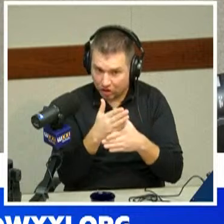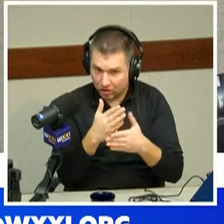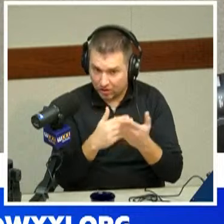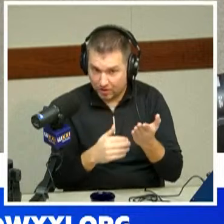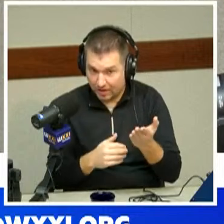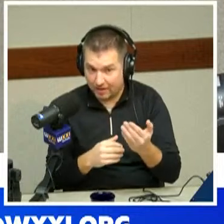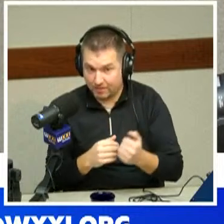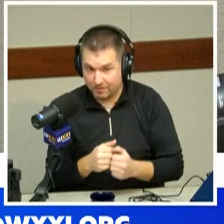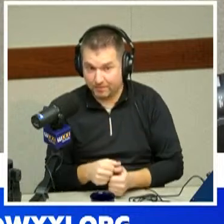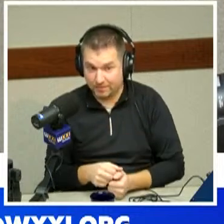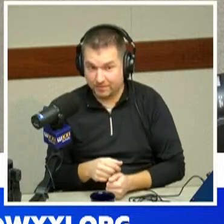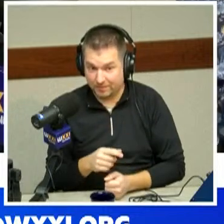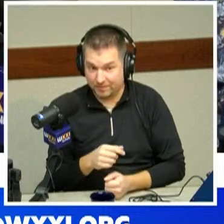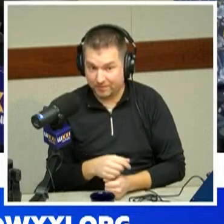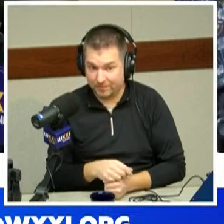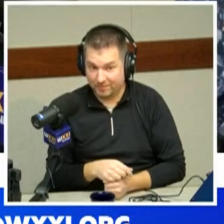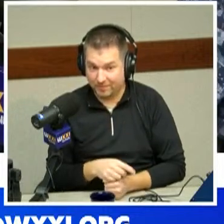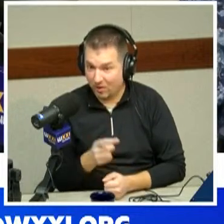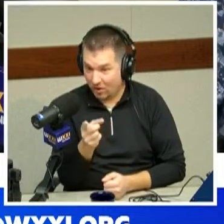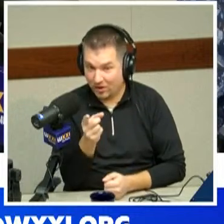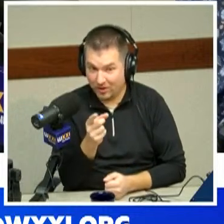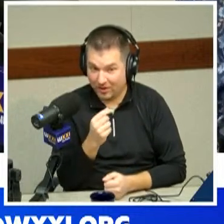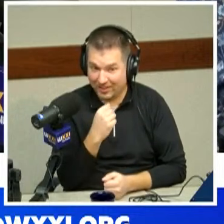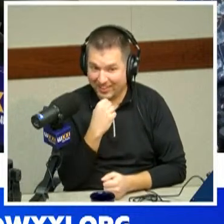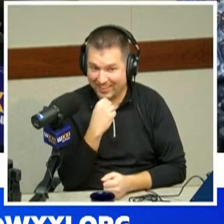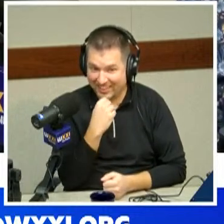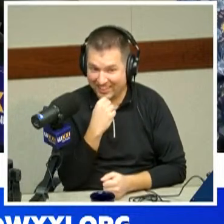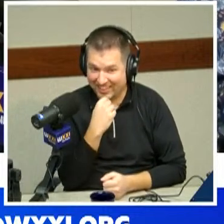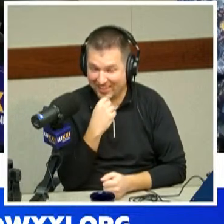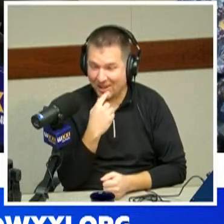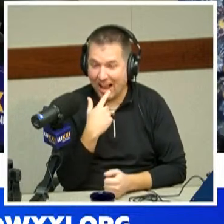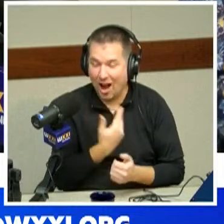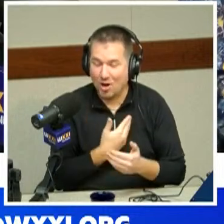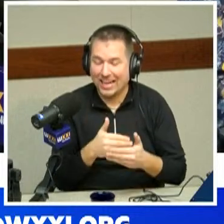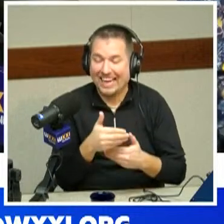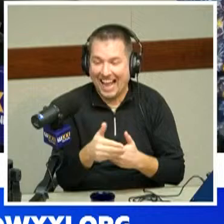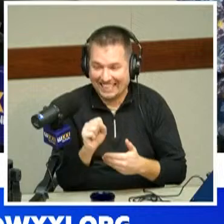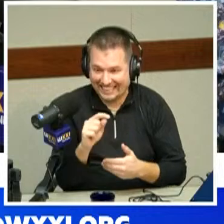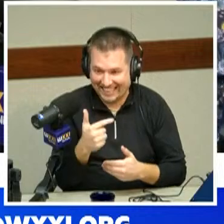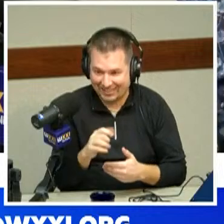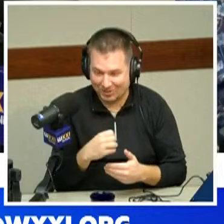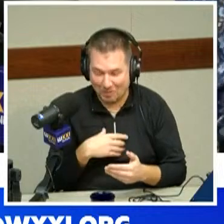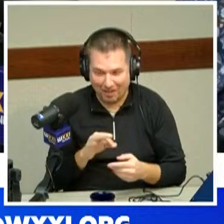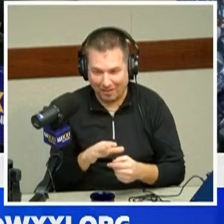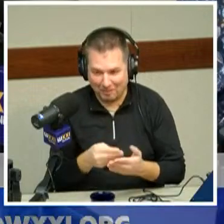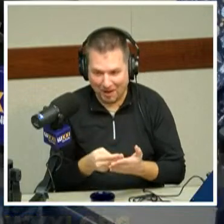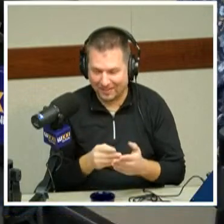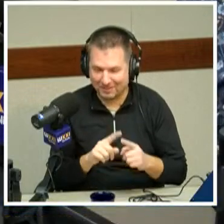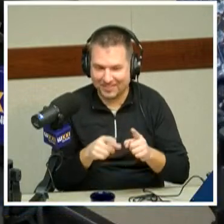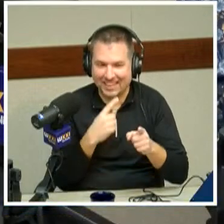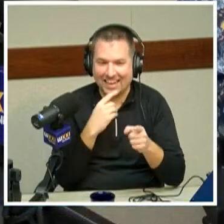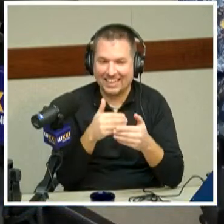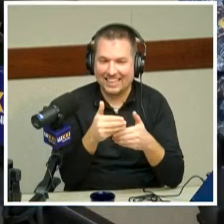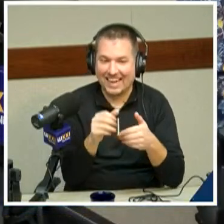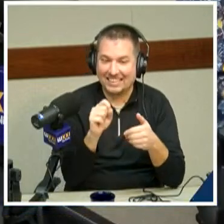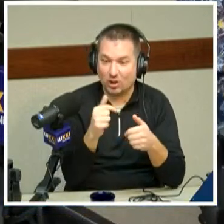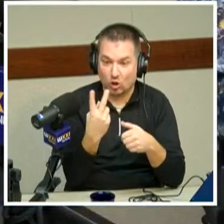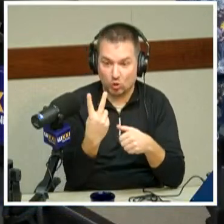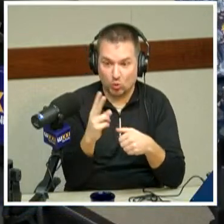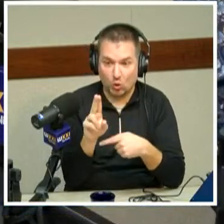that yeah so we yeah um it's our next stage where we are preparing for two user studies one user